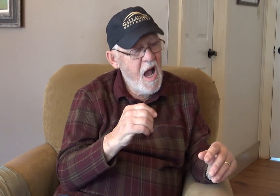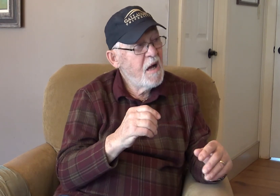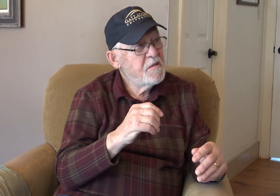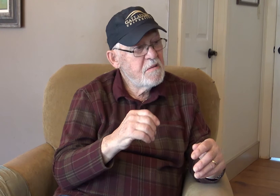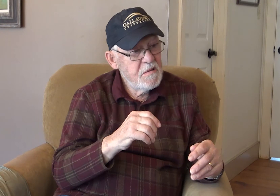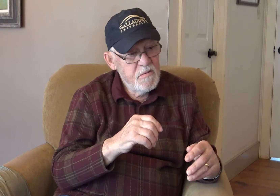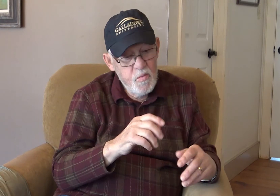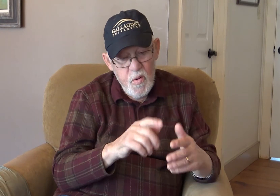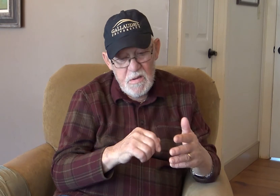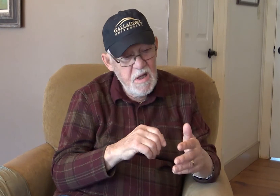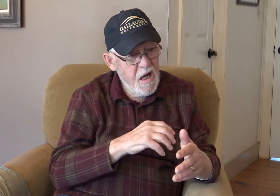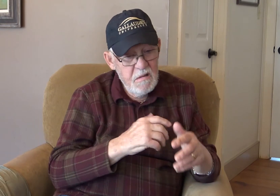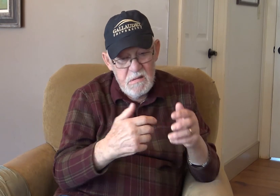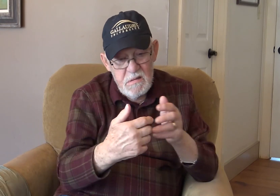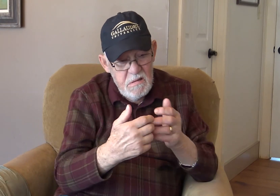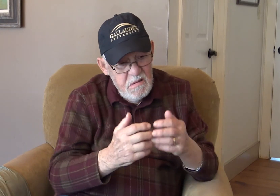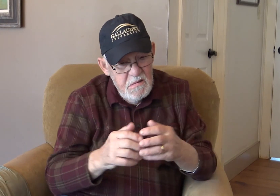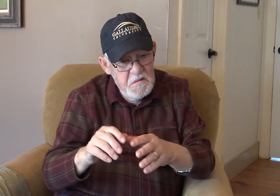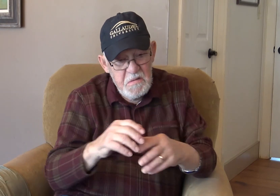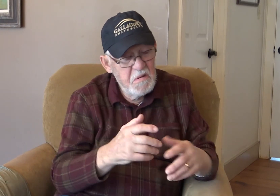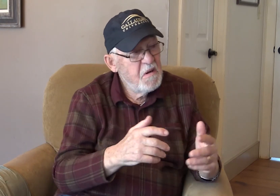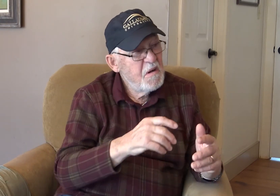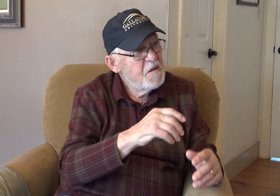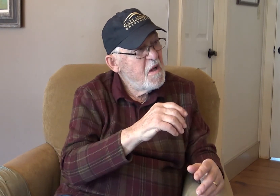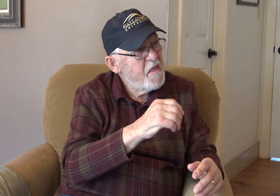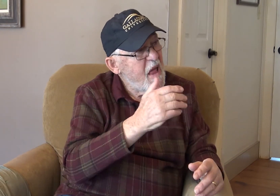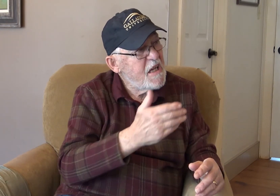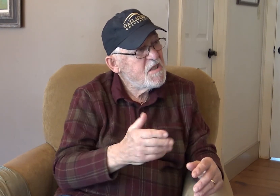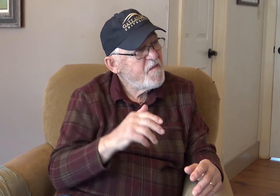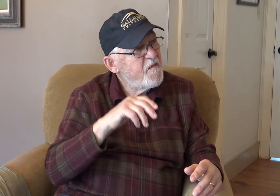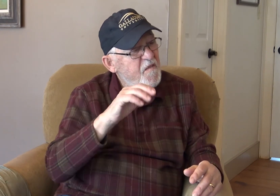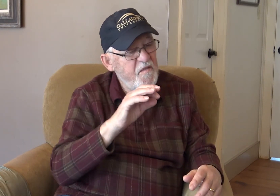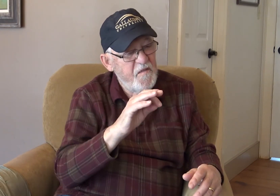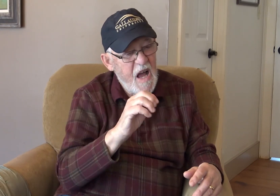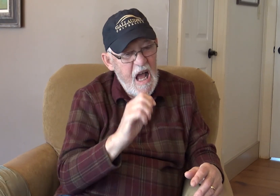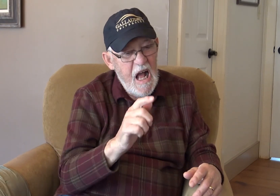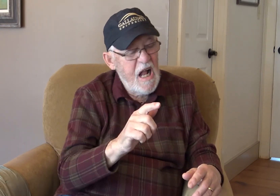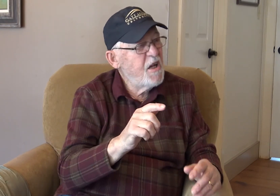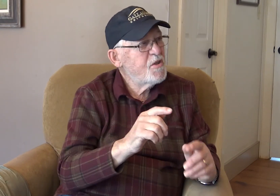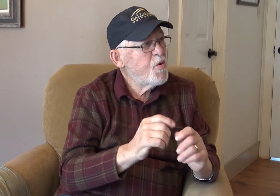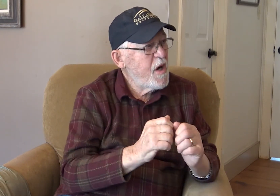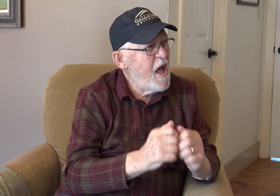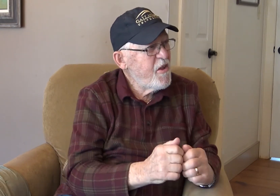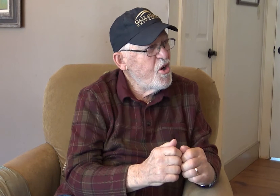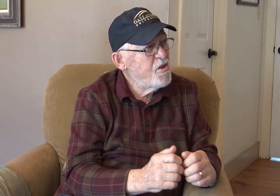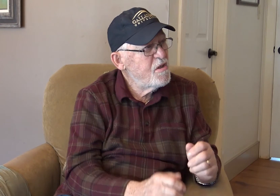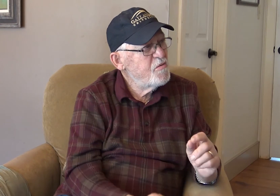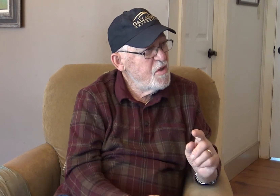And when we put the pieces together, things fell together.